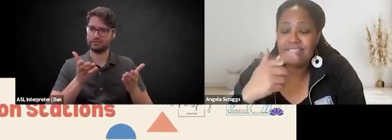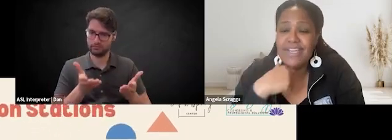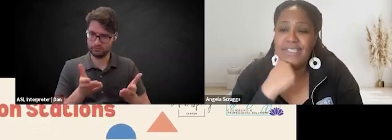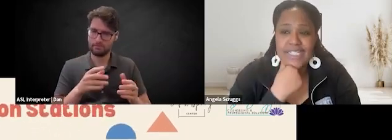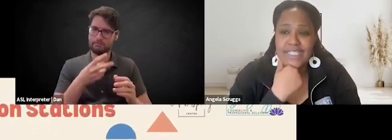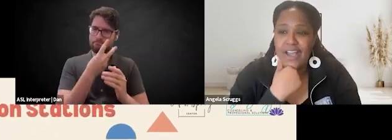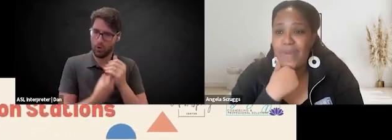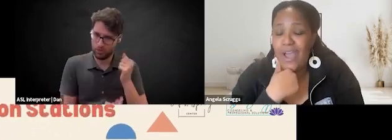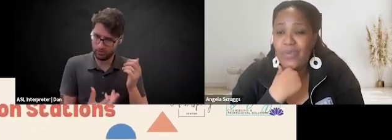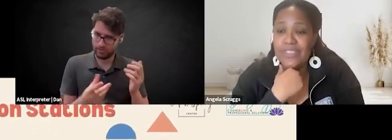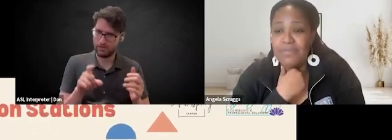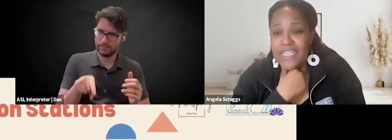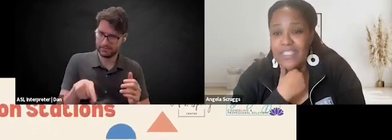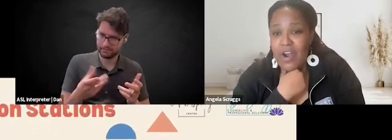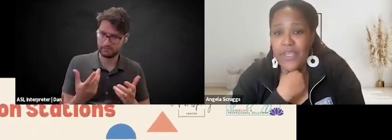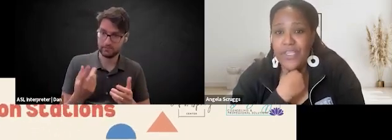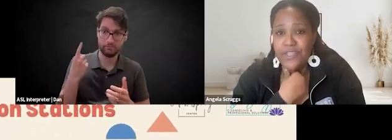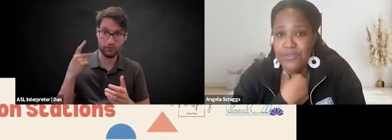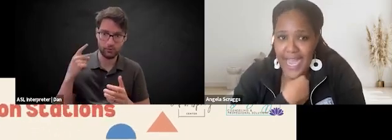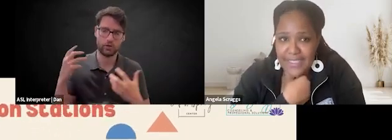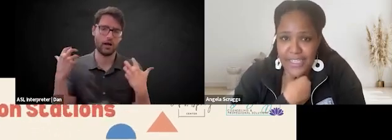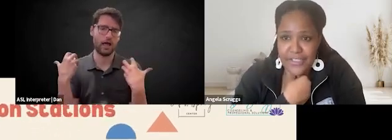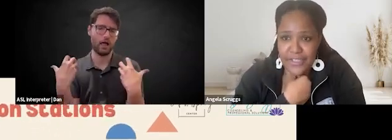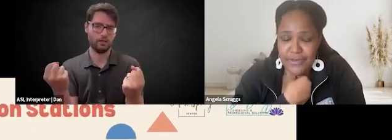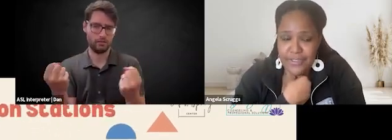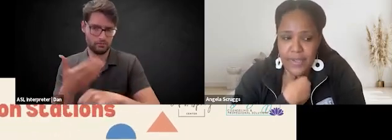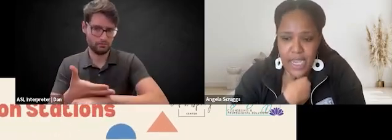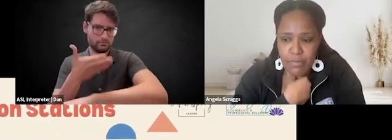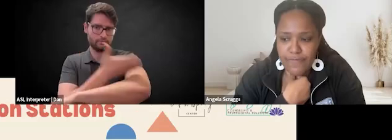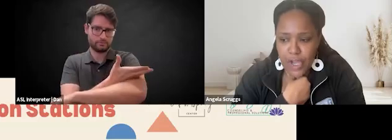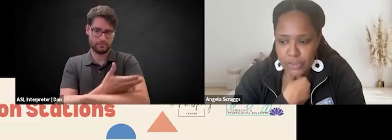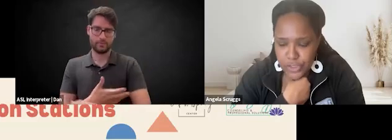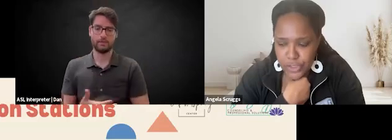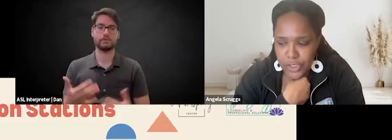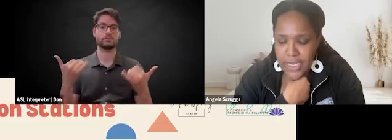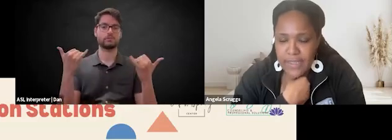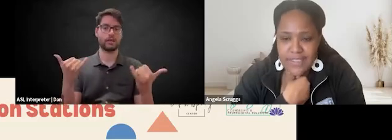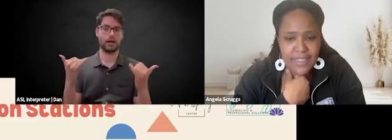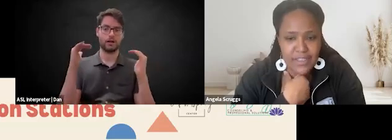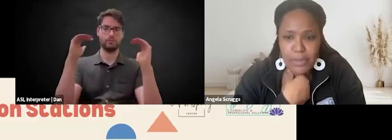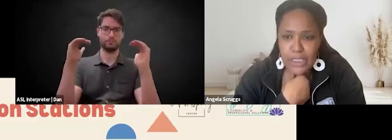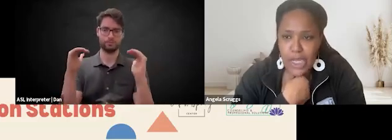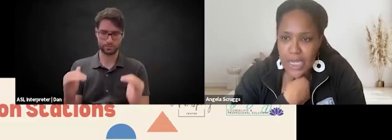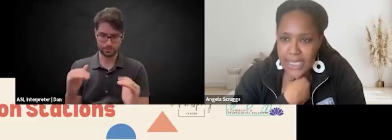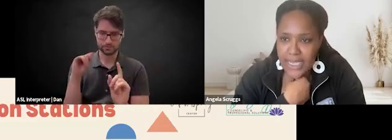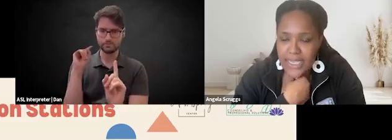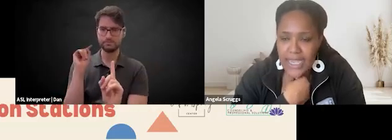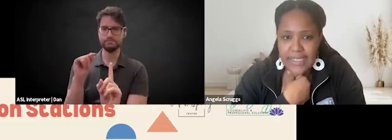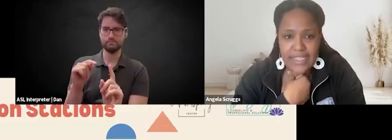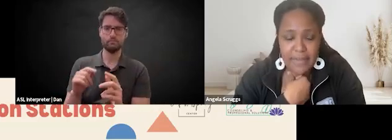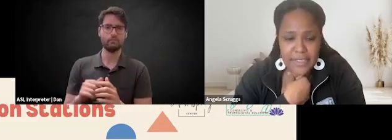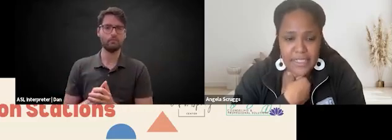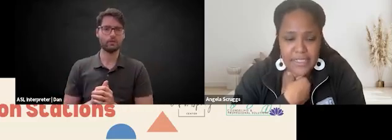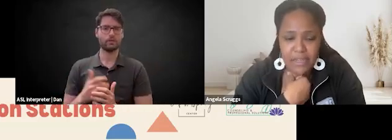So now let's talk about what some things are that you guys can do to help foster the sense of belonging, and acceptance,